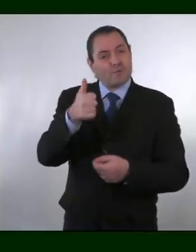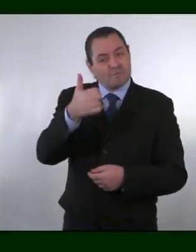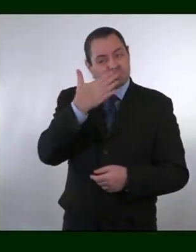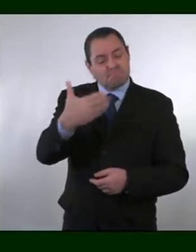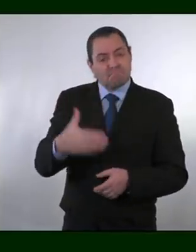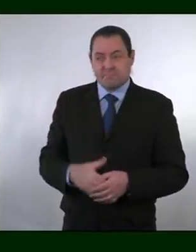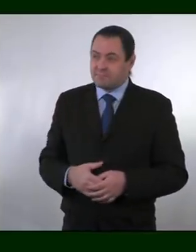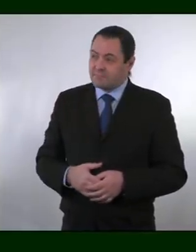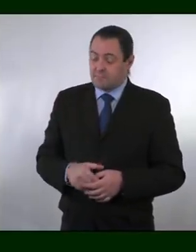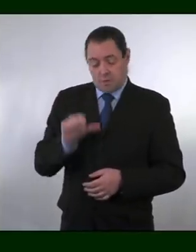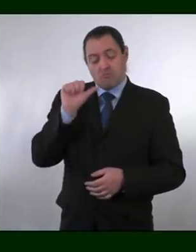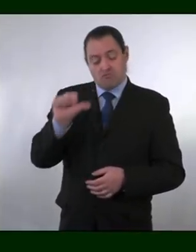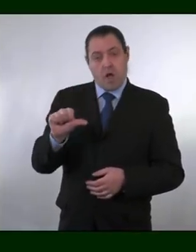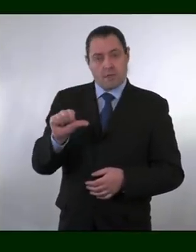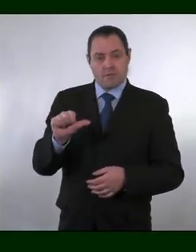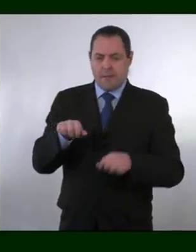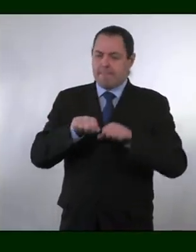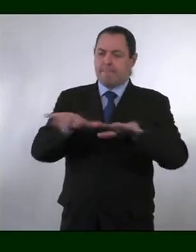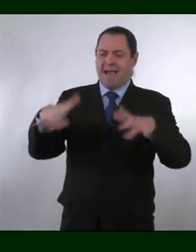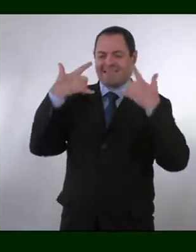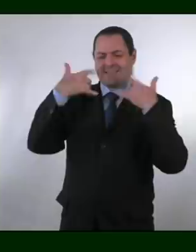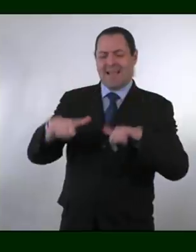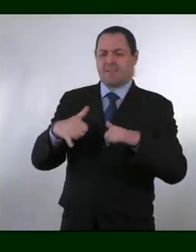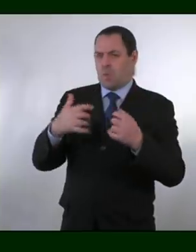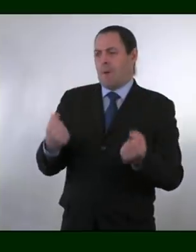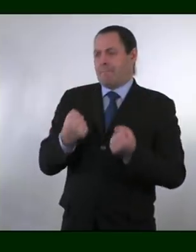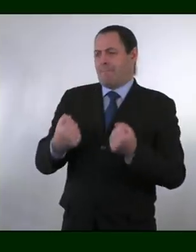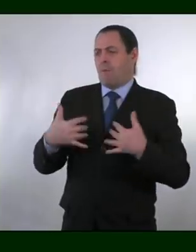He is right that mass testing of that kind is a very powerful weapon in the fight against covid.